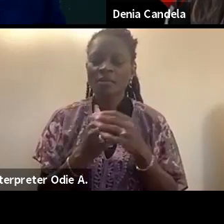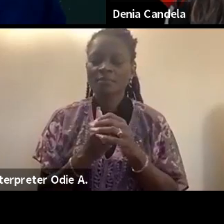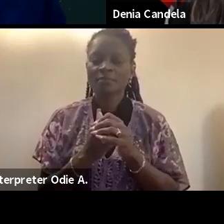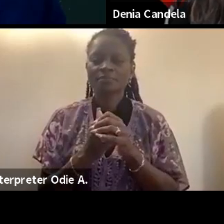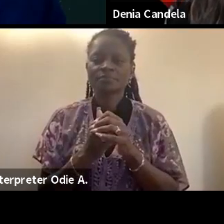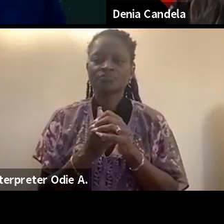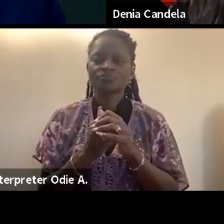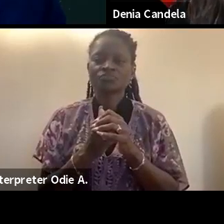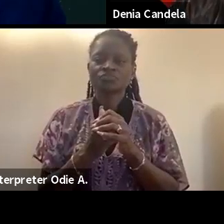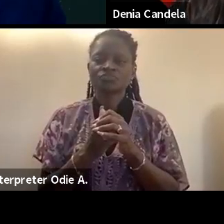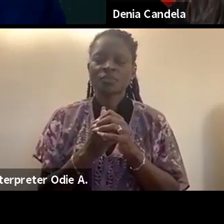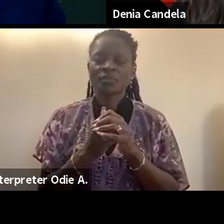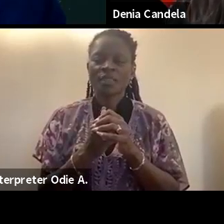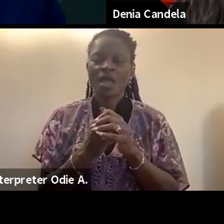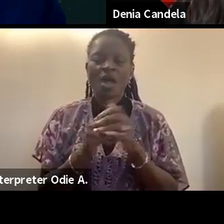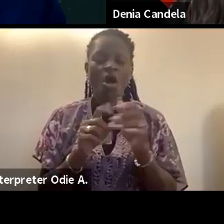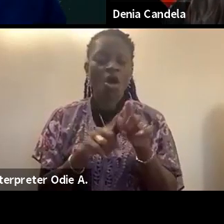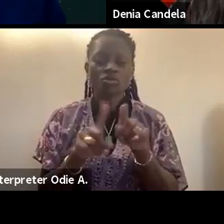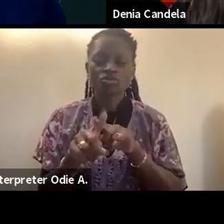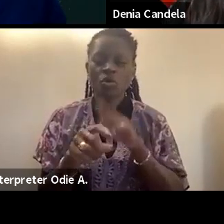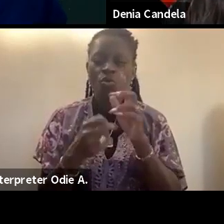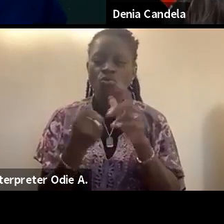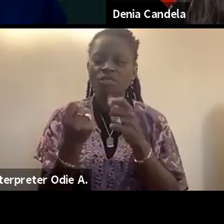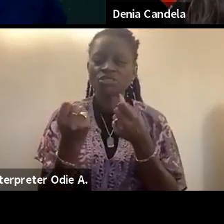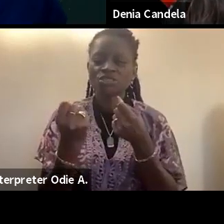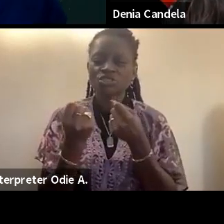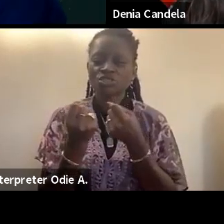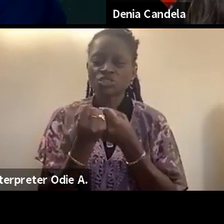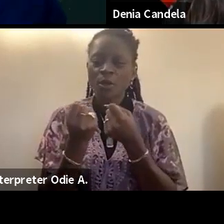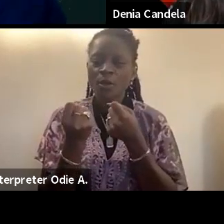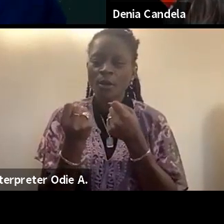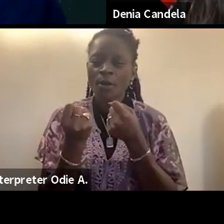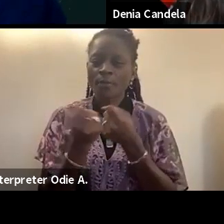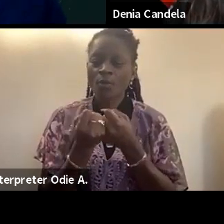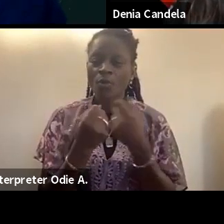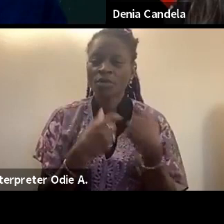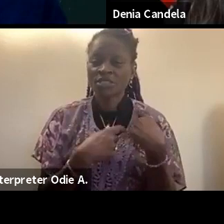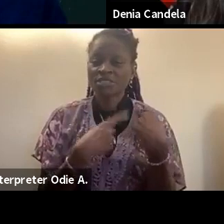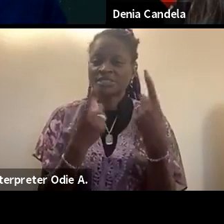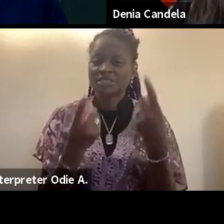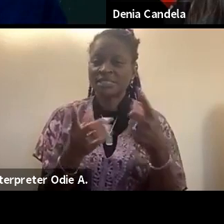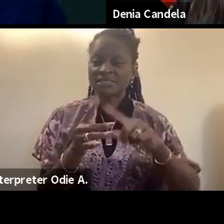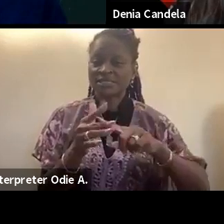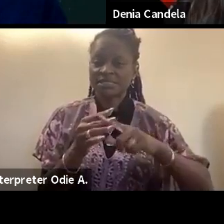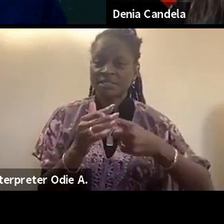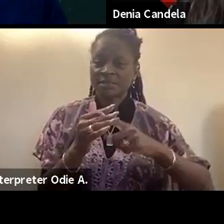we are also supporting and doing Charles since the start of Gurda